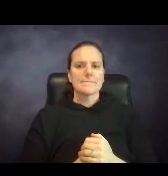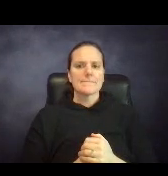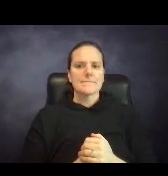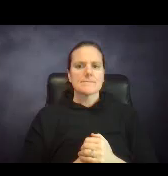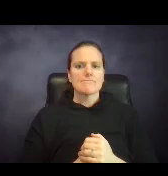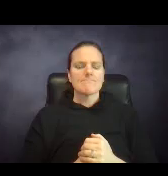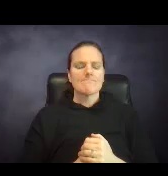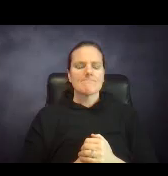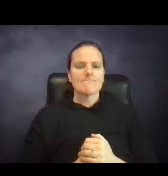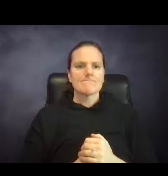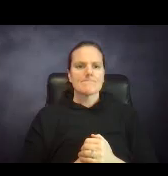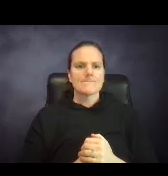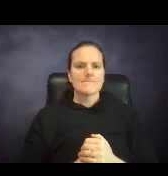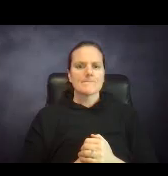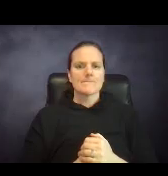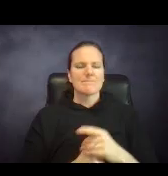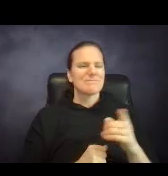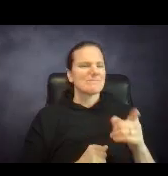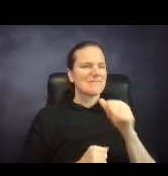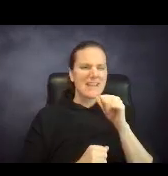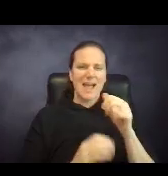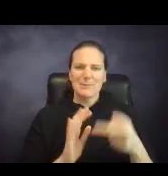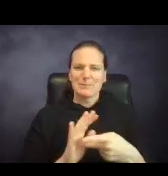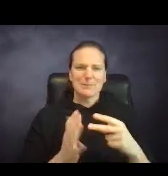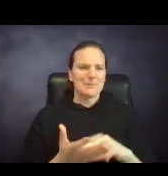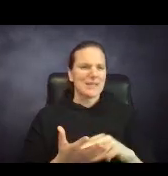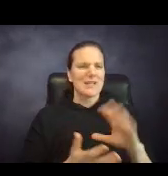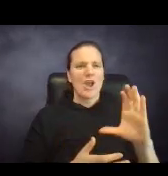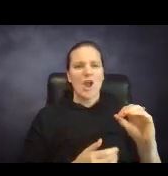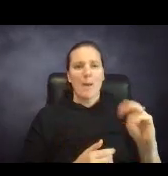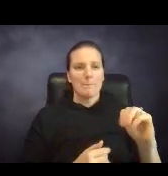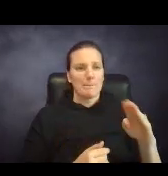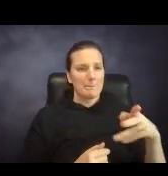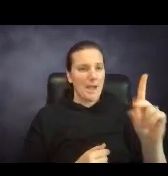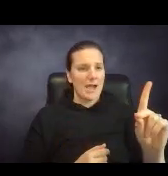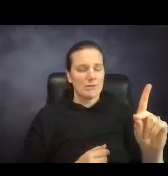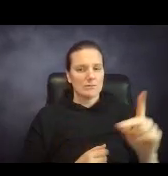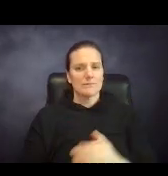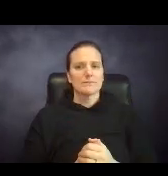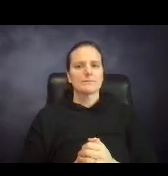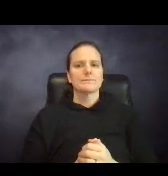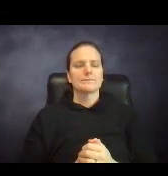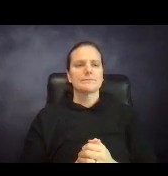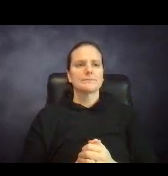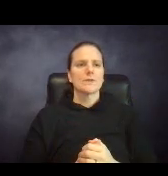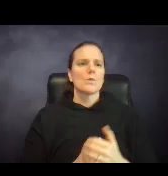or bioidentical doesn't mean compounded. We have commercially available bioidentical body identical hormone replacement therapy.